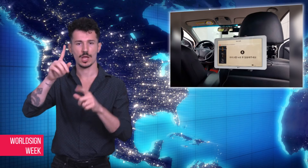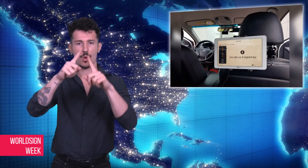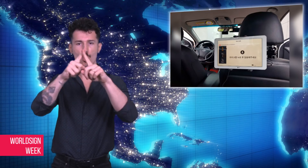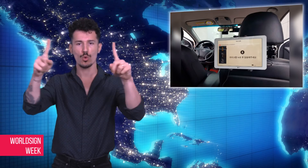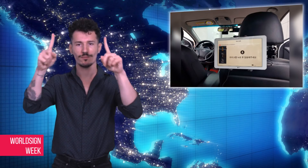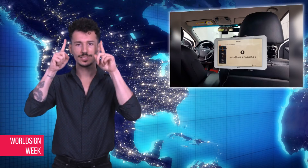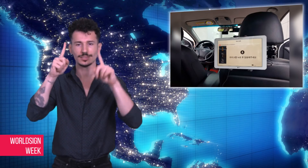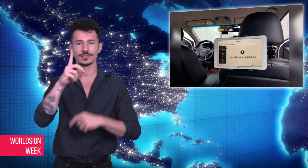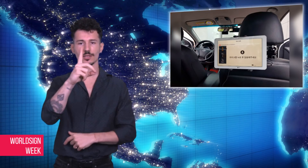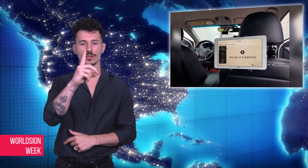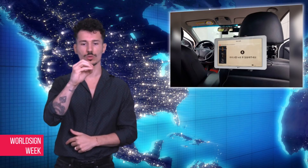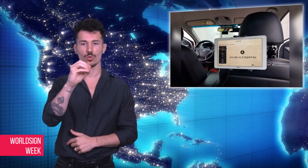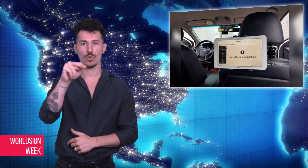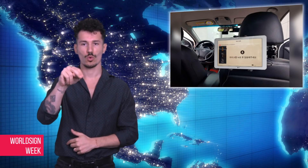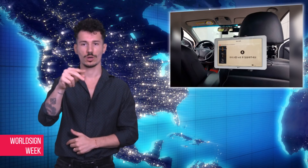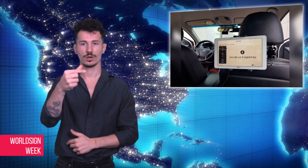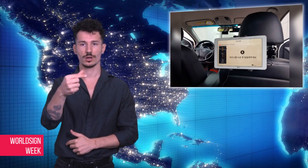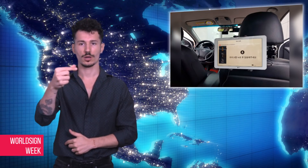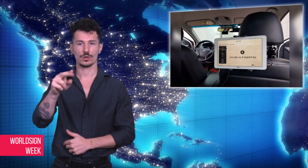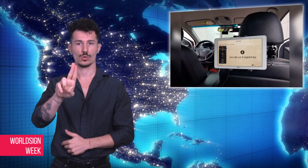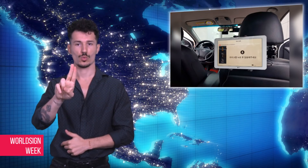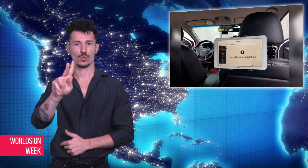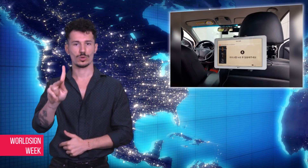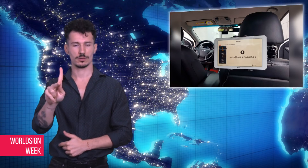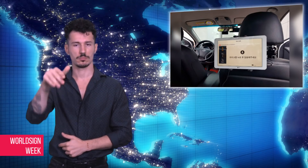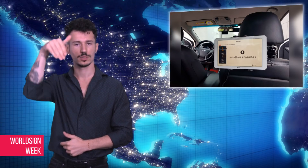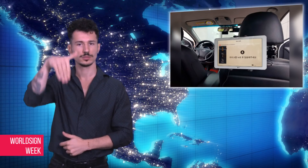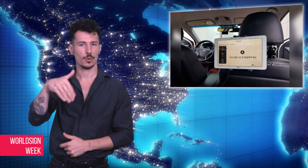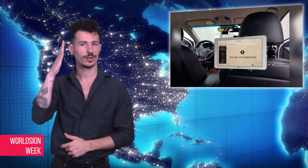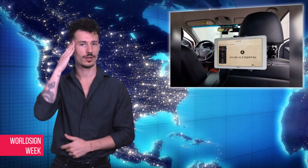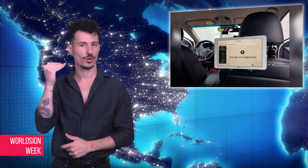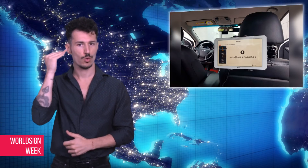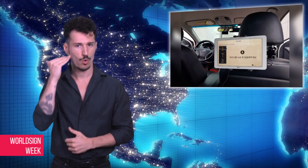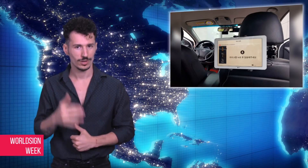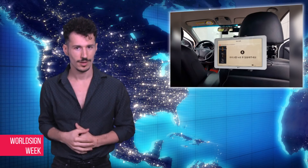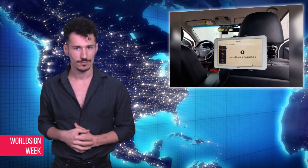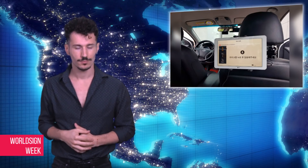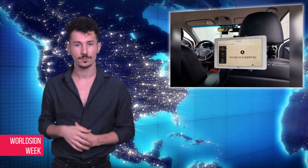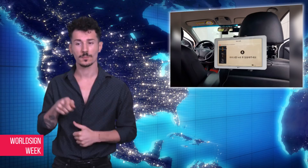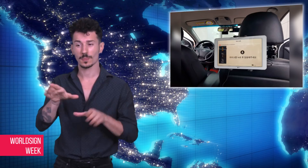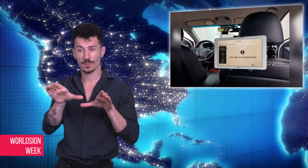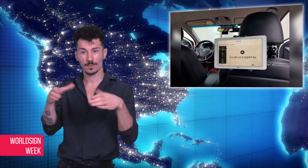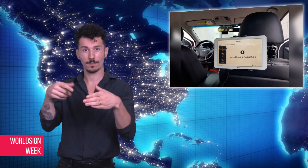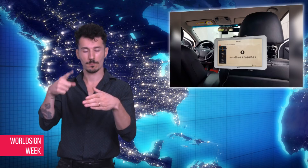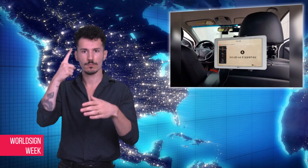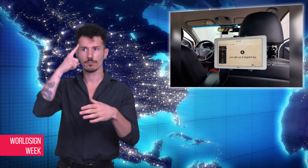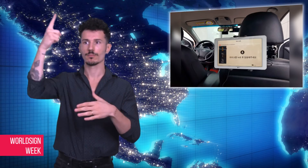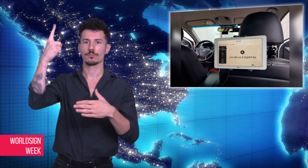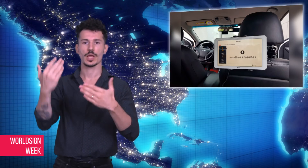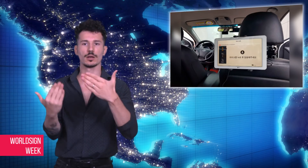South Korea, have created an app to allow Deaf people to drive taxis. The